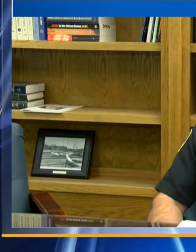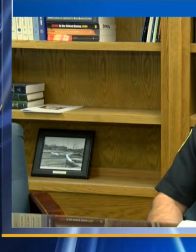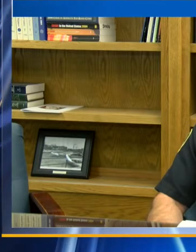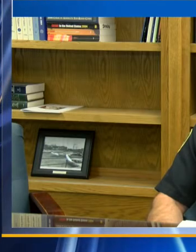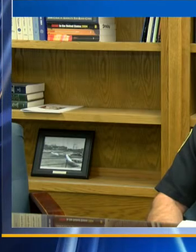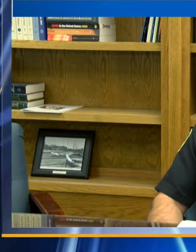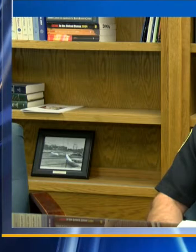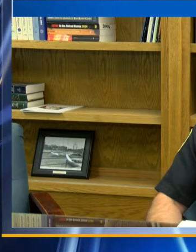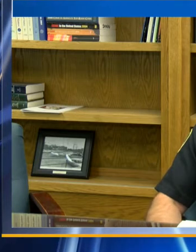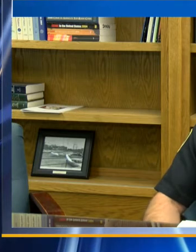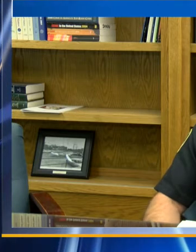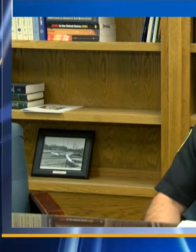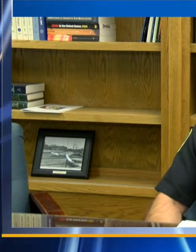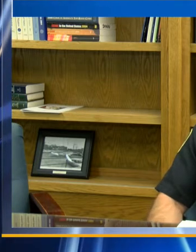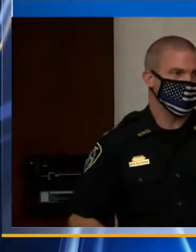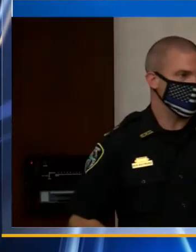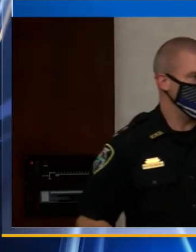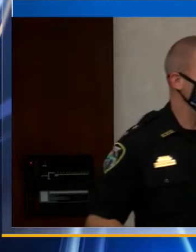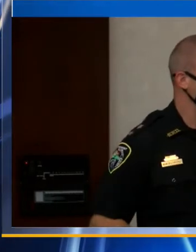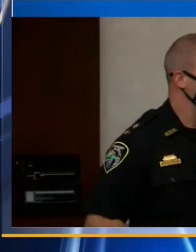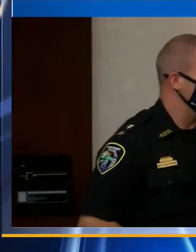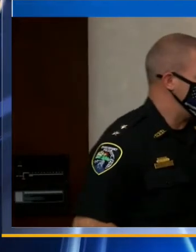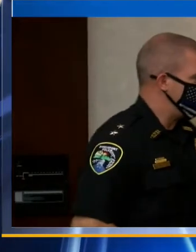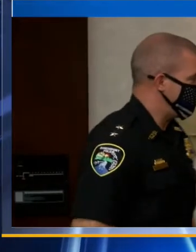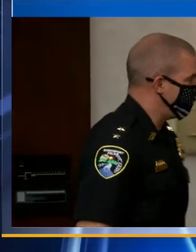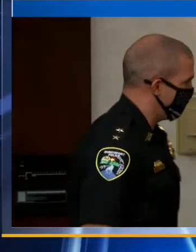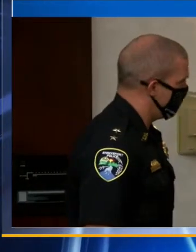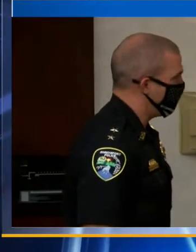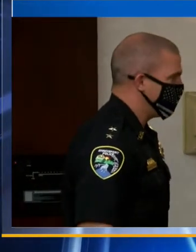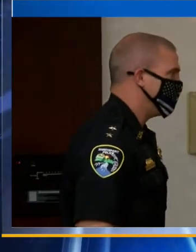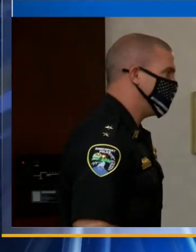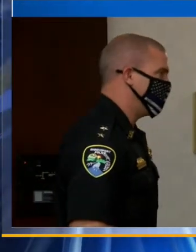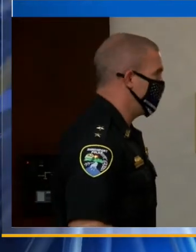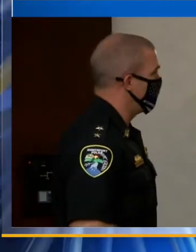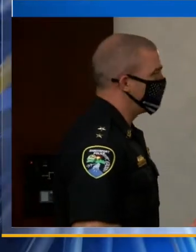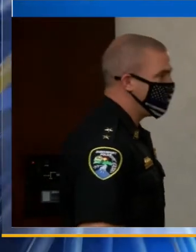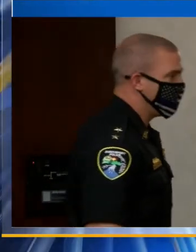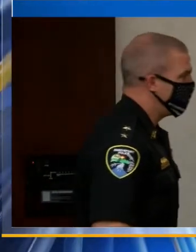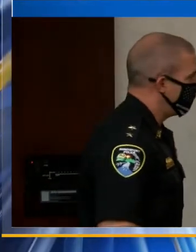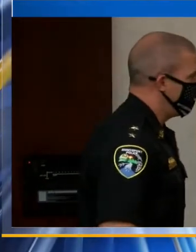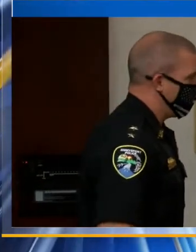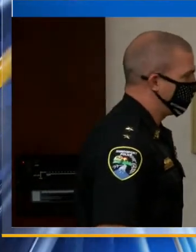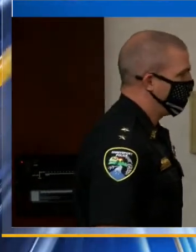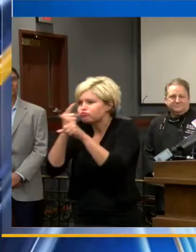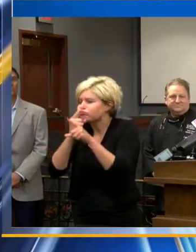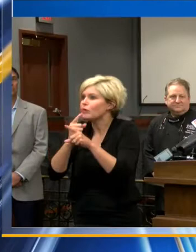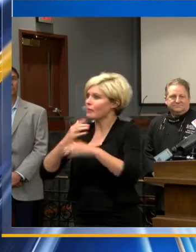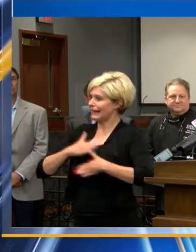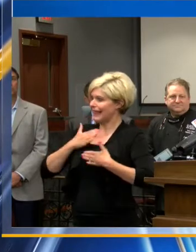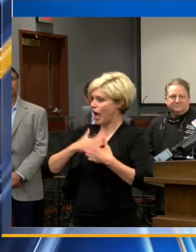CHIEF ON JUNE SECOND.((DAN)) RAYMOND FORMALLY ACCEPTED HIS WILL BEGIN HIS NEW ROLE ON